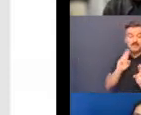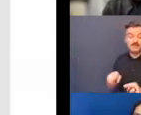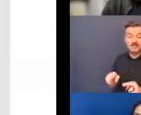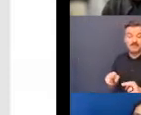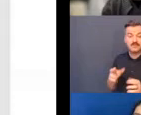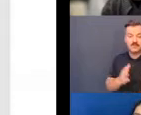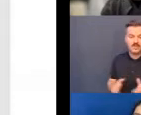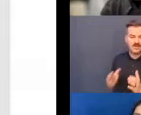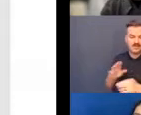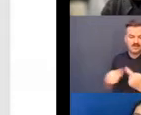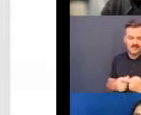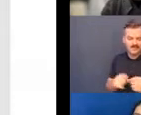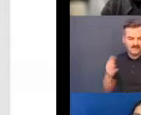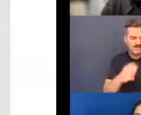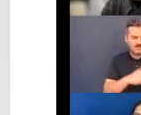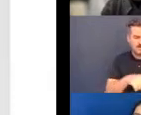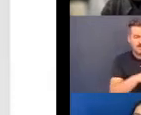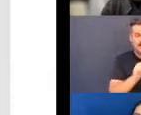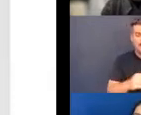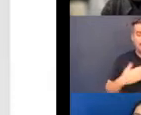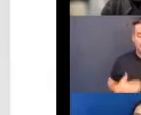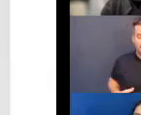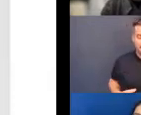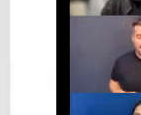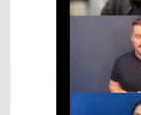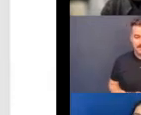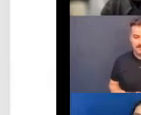able body. 15:46:07 This experience of an emergency is